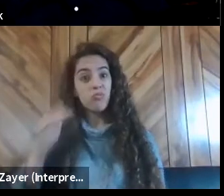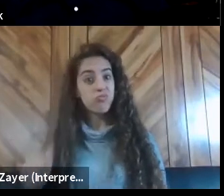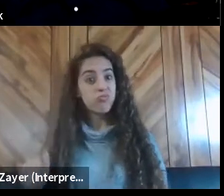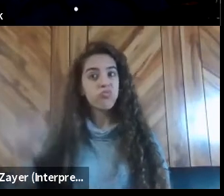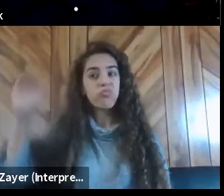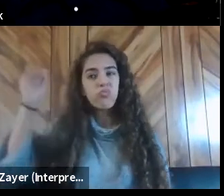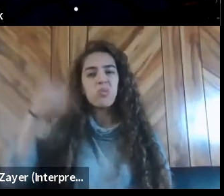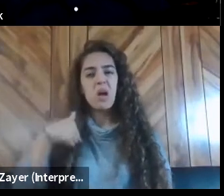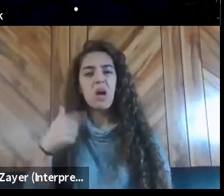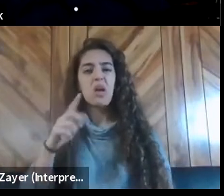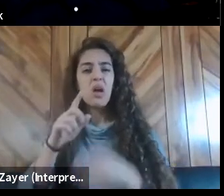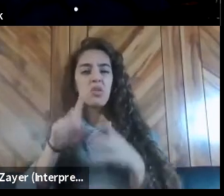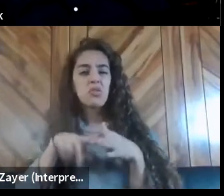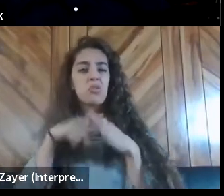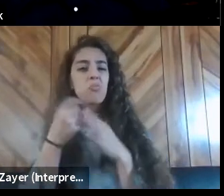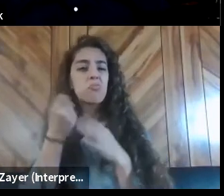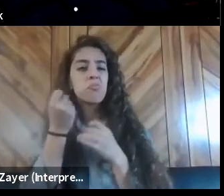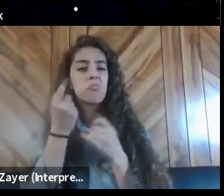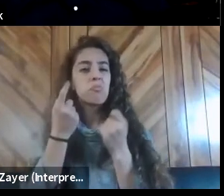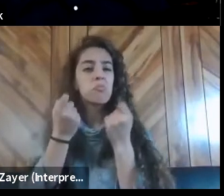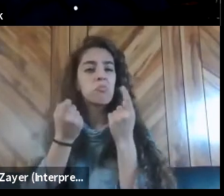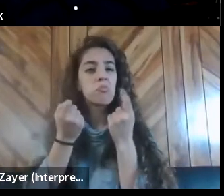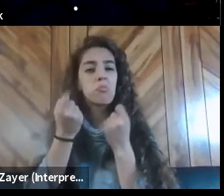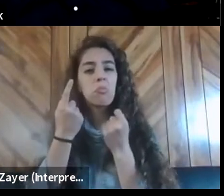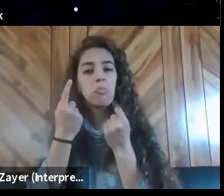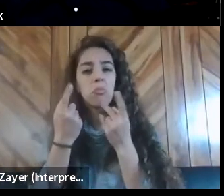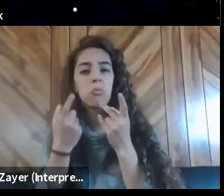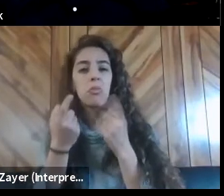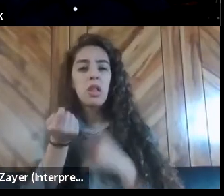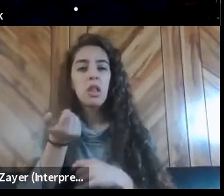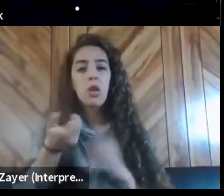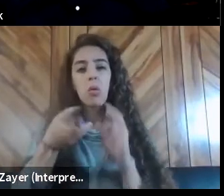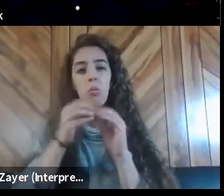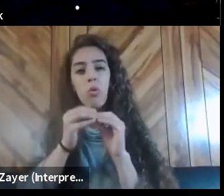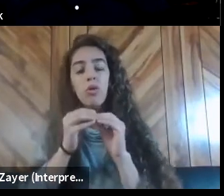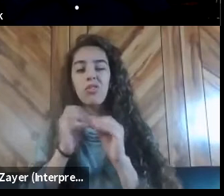page right here. So our next topic of our question, what is